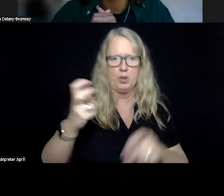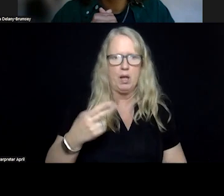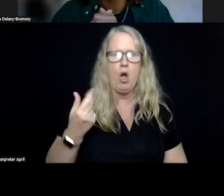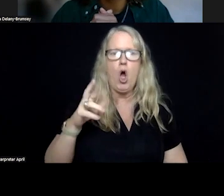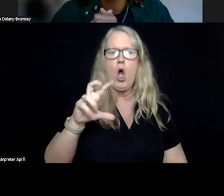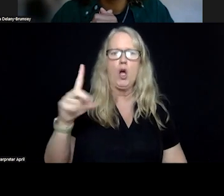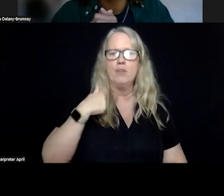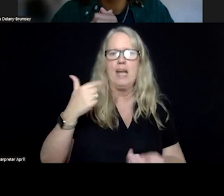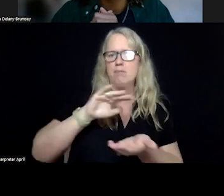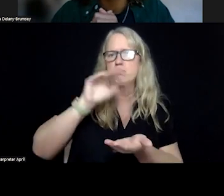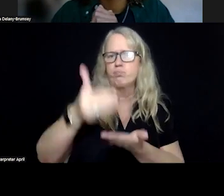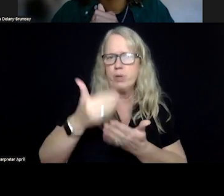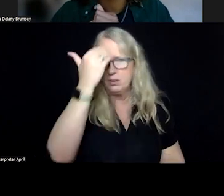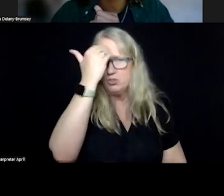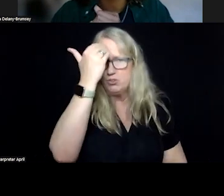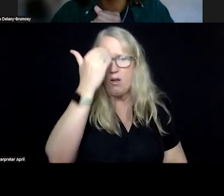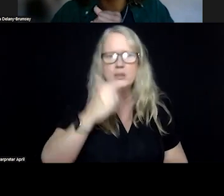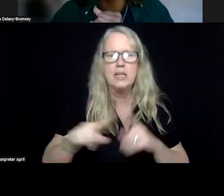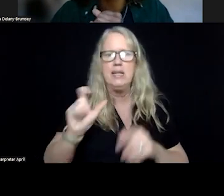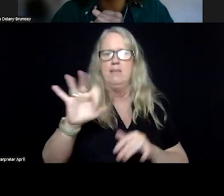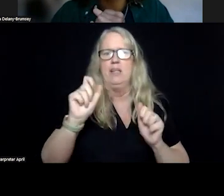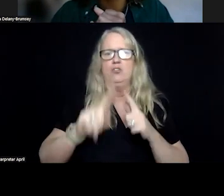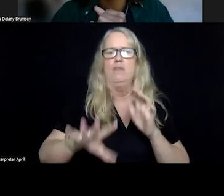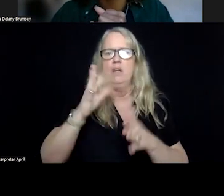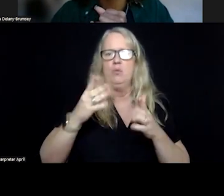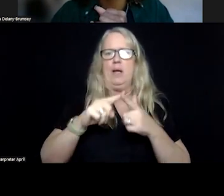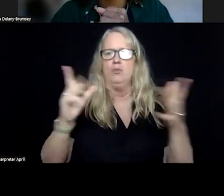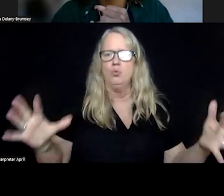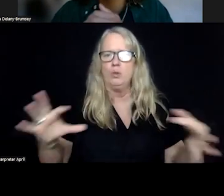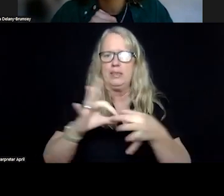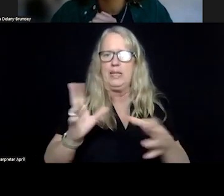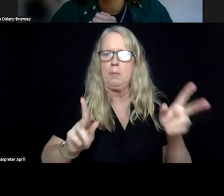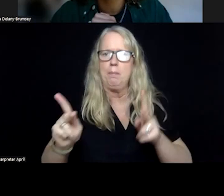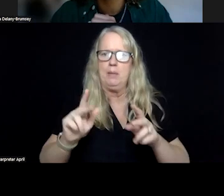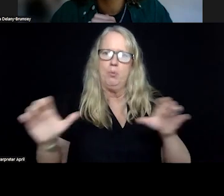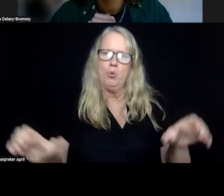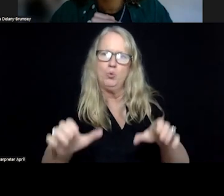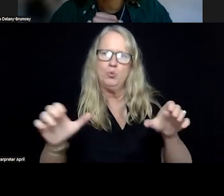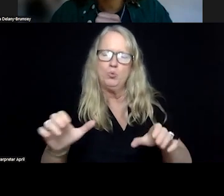ABUNDANT KNOWLEDGE BASE. IF THEY CAN FIND A WAY OF CONNECTING TO THE PEOPLE DOING THE DIGESTING.